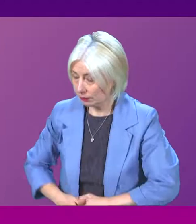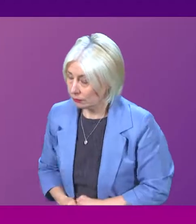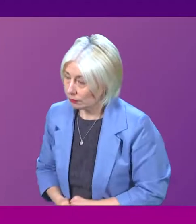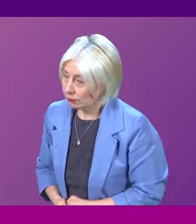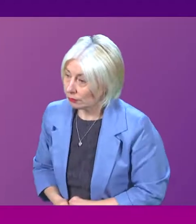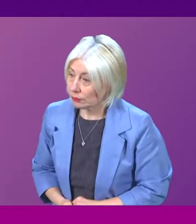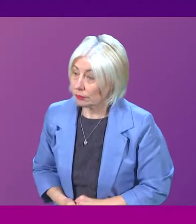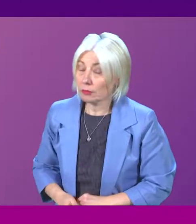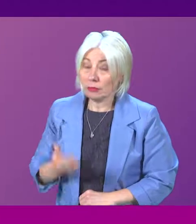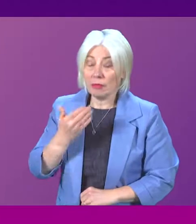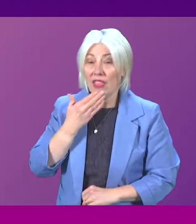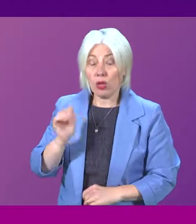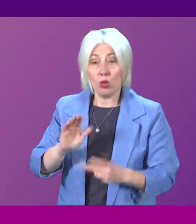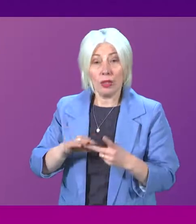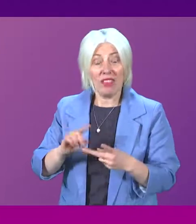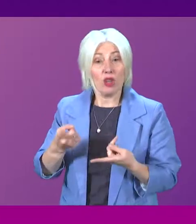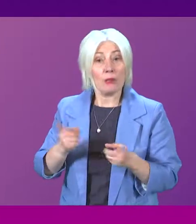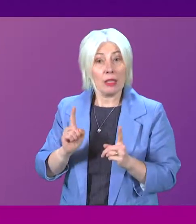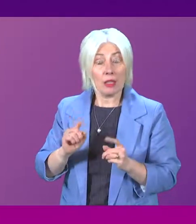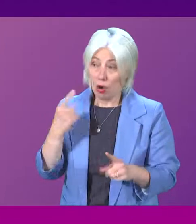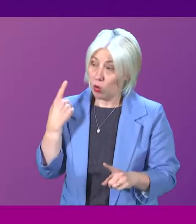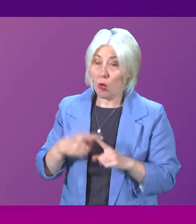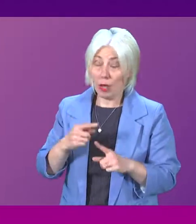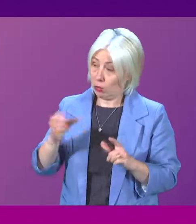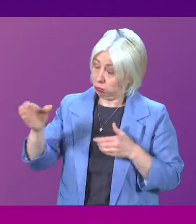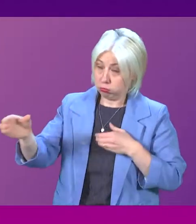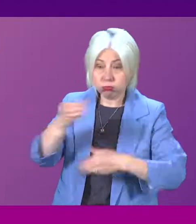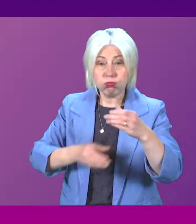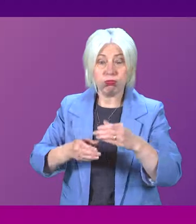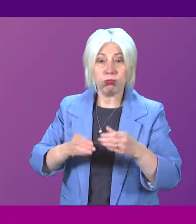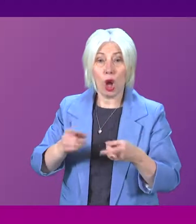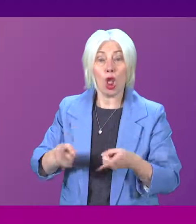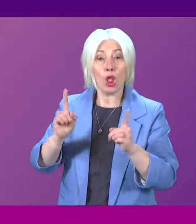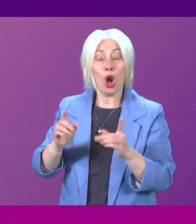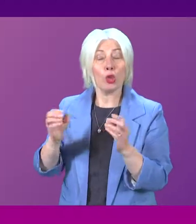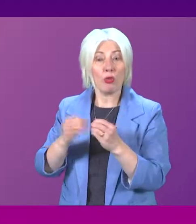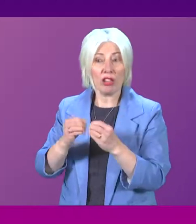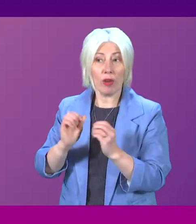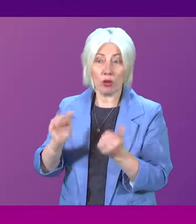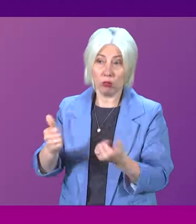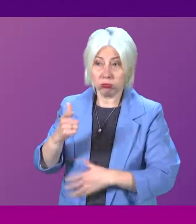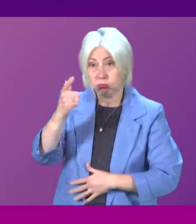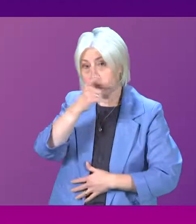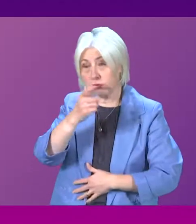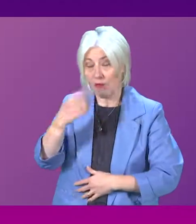I congratulate the Deputy First Minister on the swift turnaround of the appointment of Lord Brailsford, who carries with him the good wishes of the chamber.